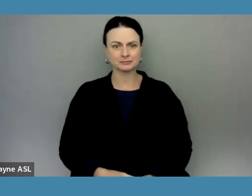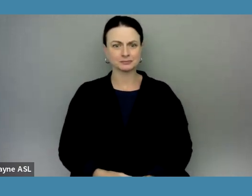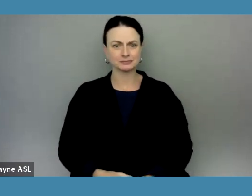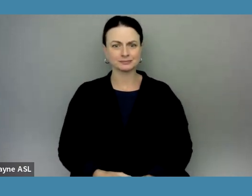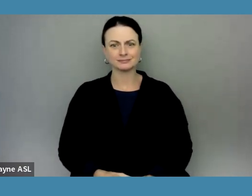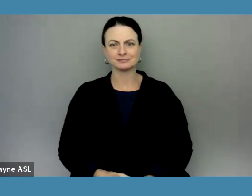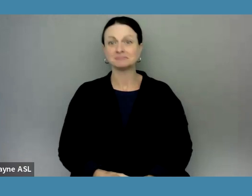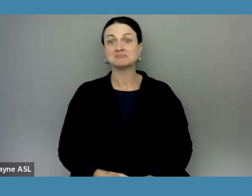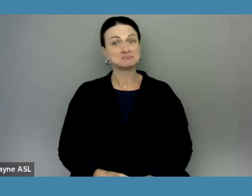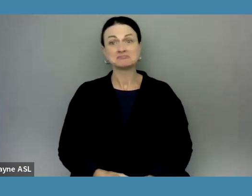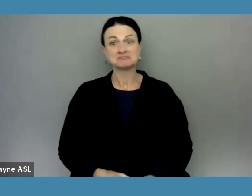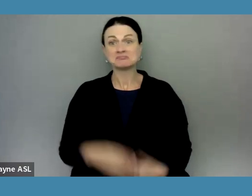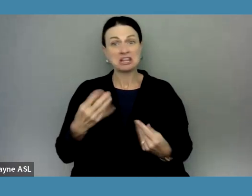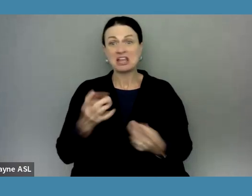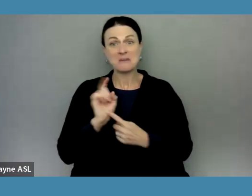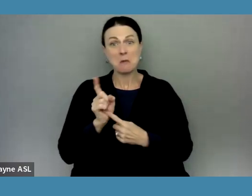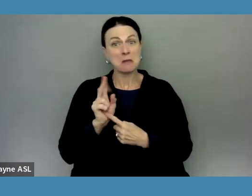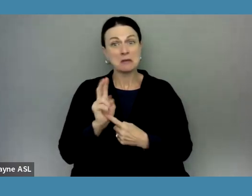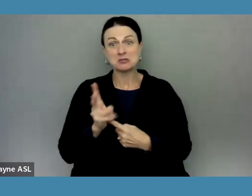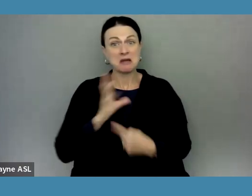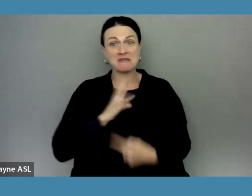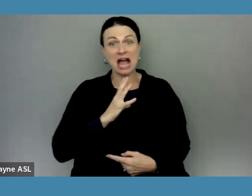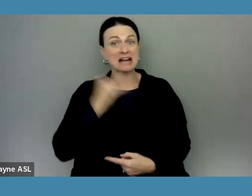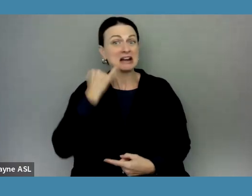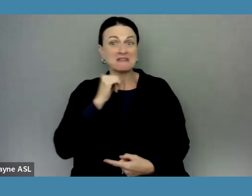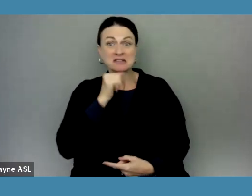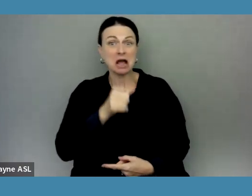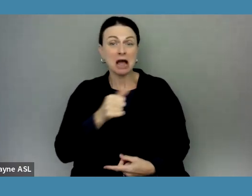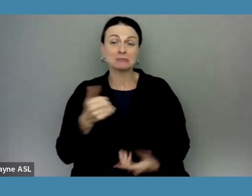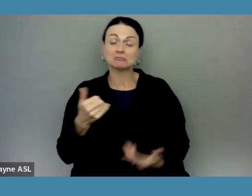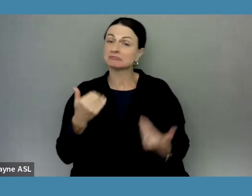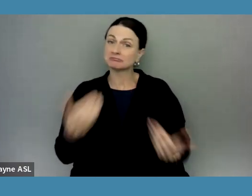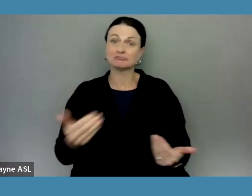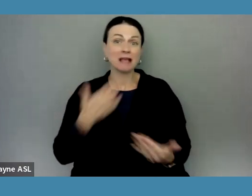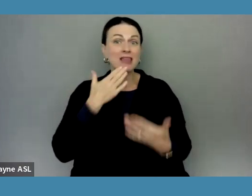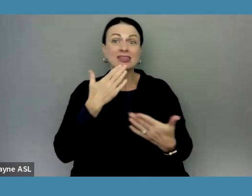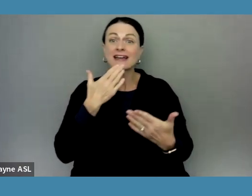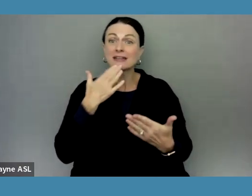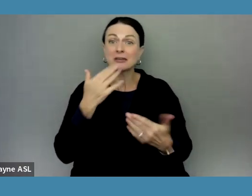Yeah, we can give it just a minute or two and if not, then I really appreciate everybody that showed up today.